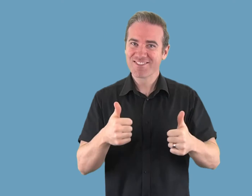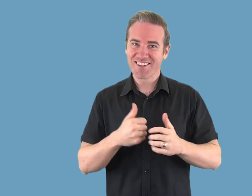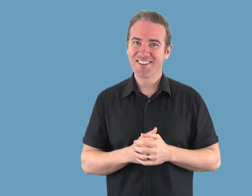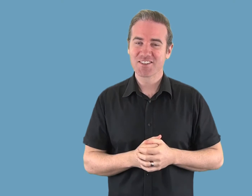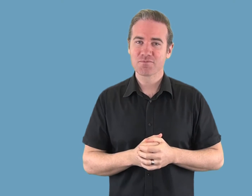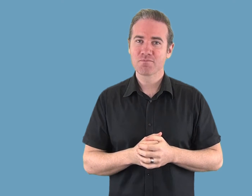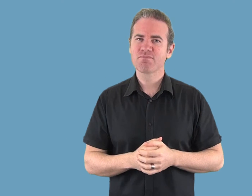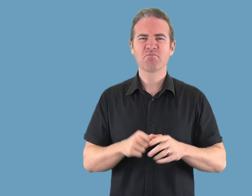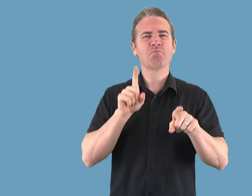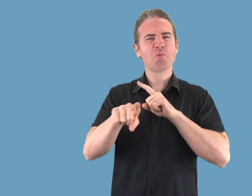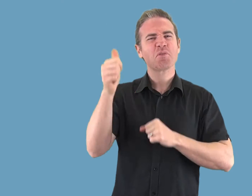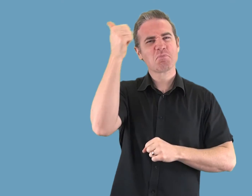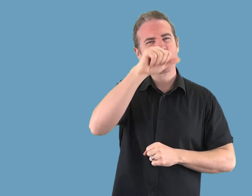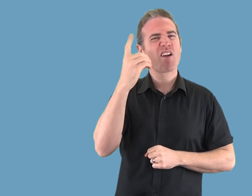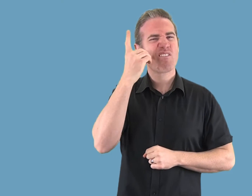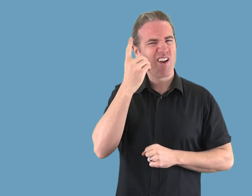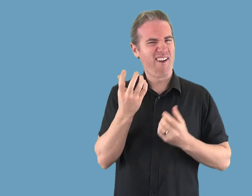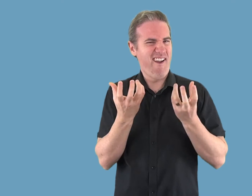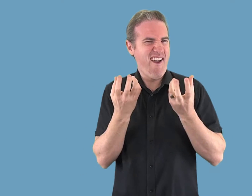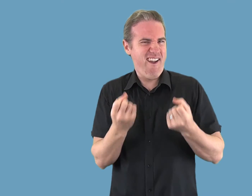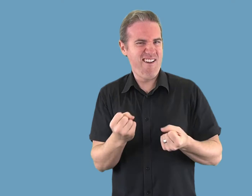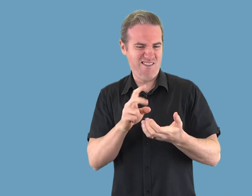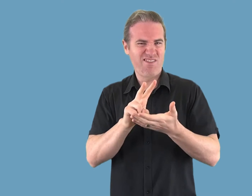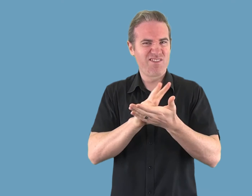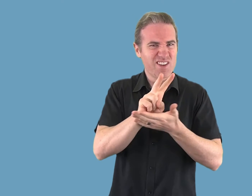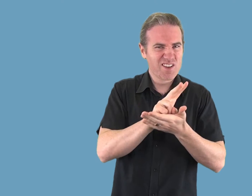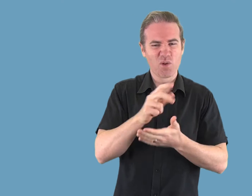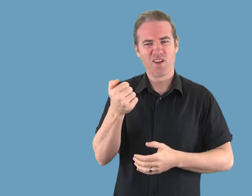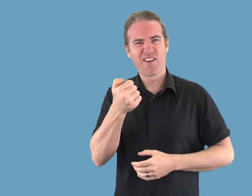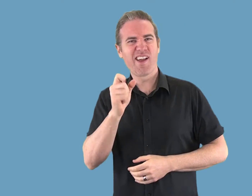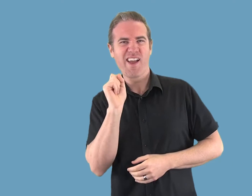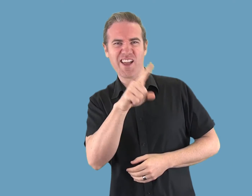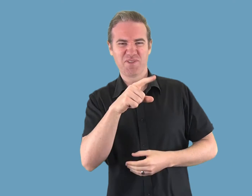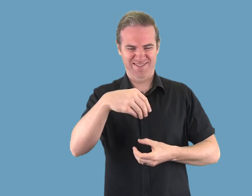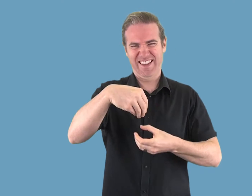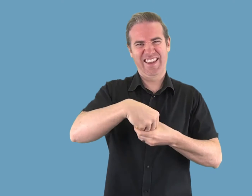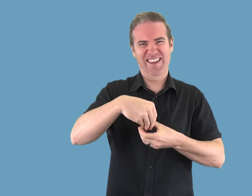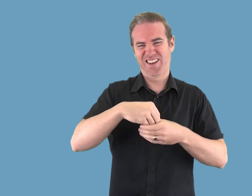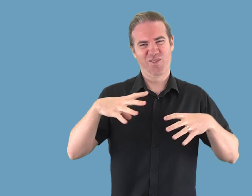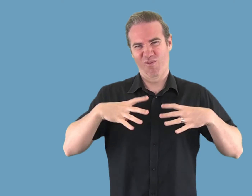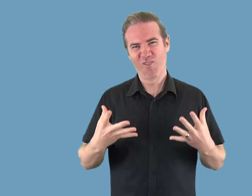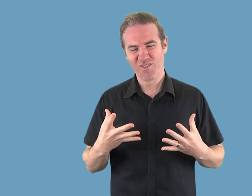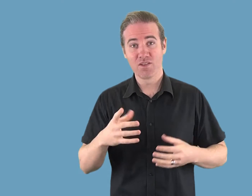in but there are plenty of free messaging apps available.